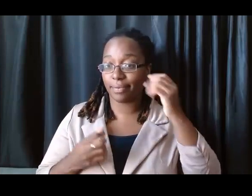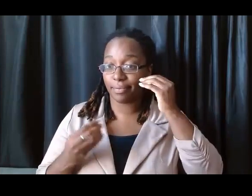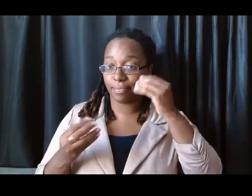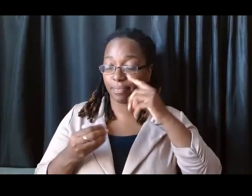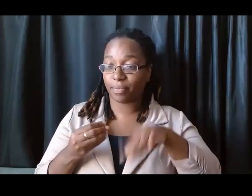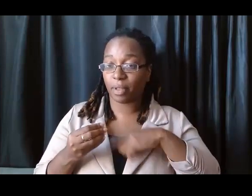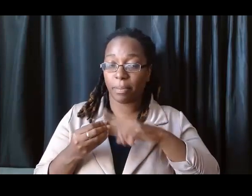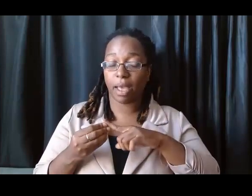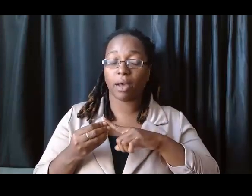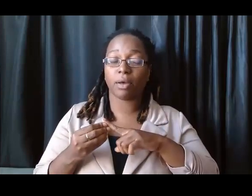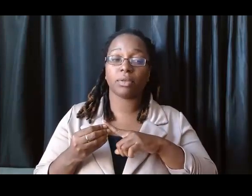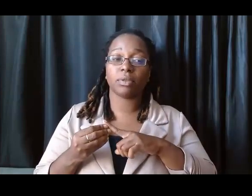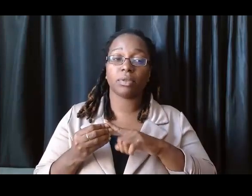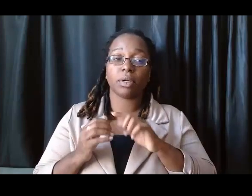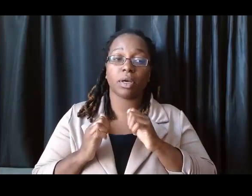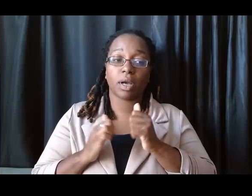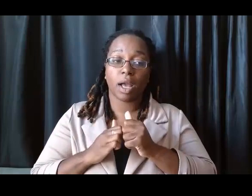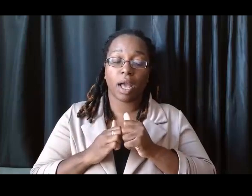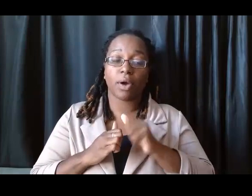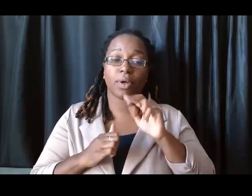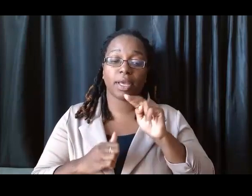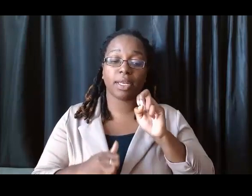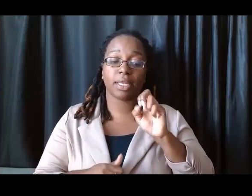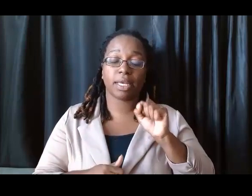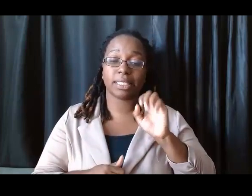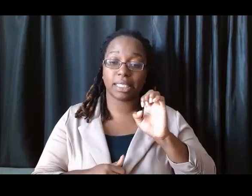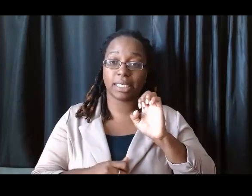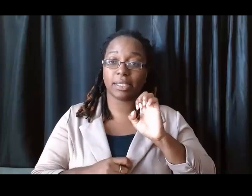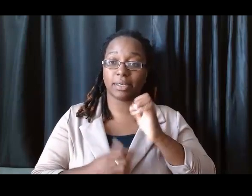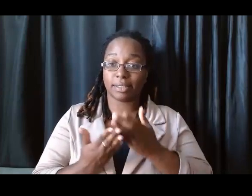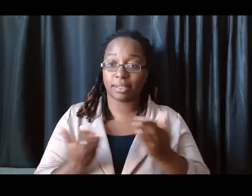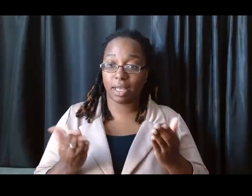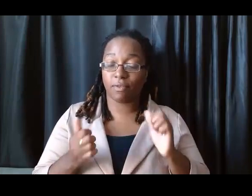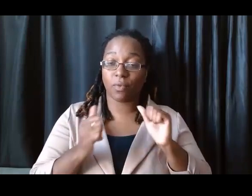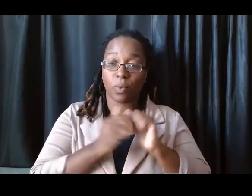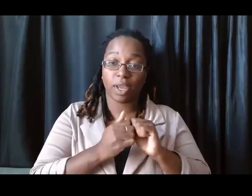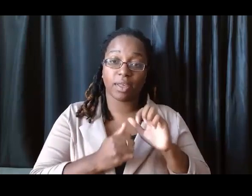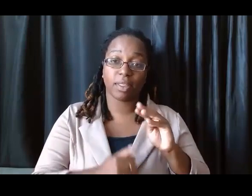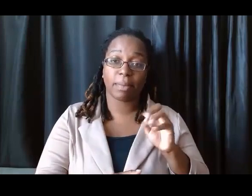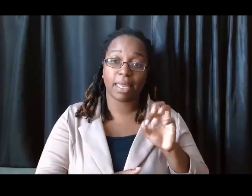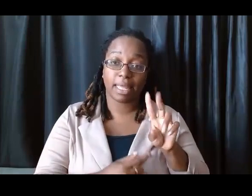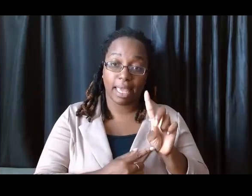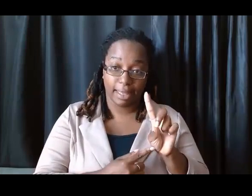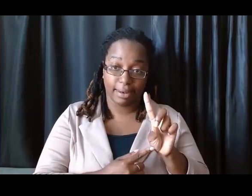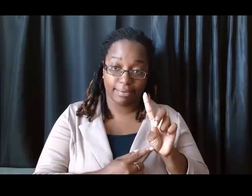just dealing with NESE stuff with Medicaid only?